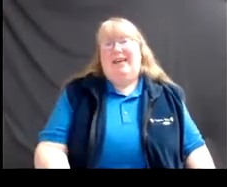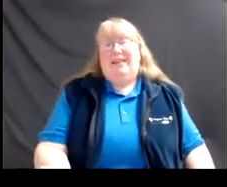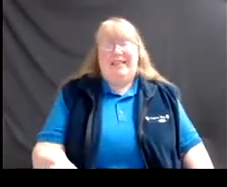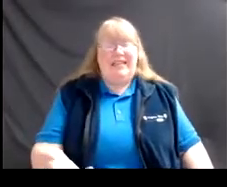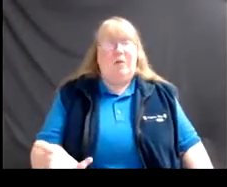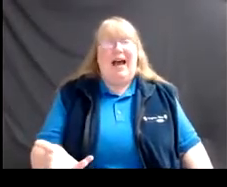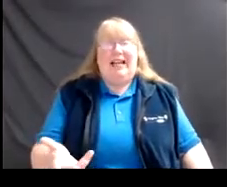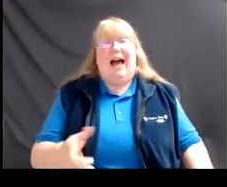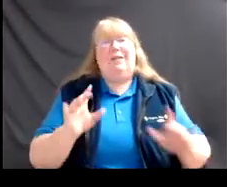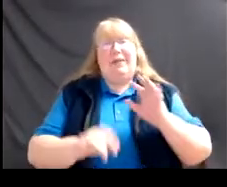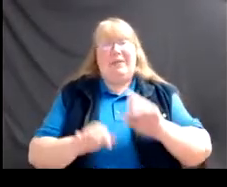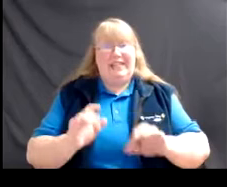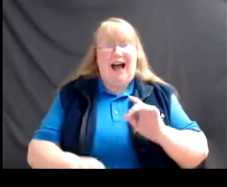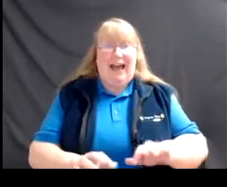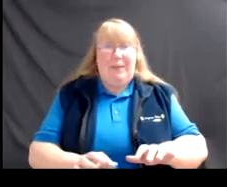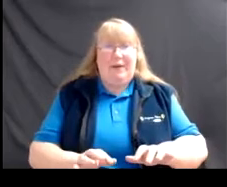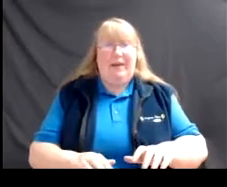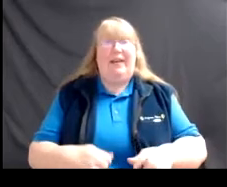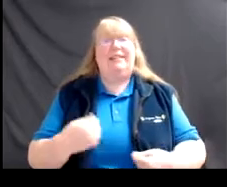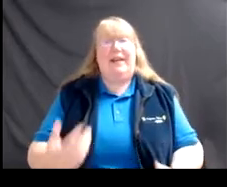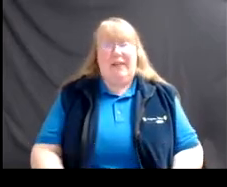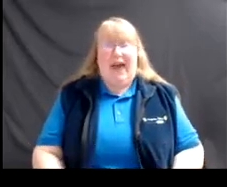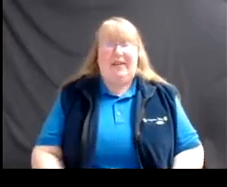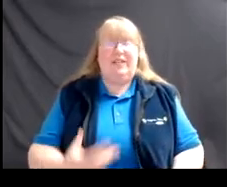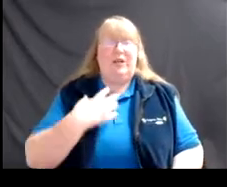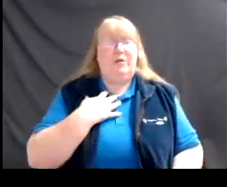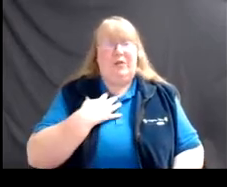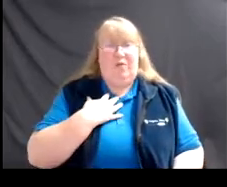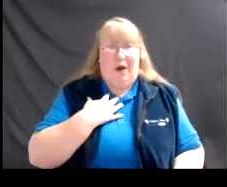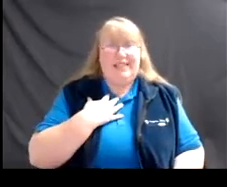the TTY allows them to type instead of having to use their voice.